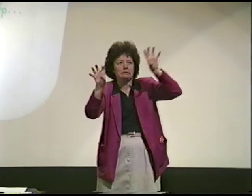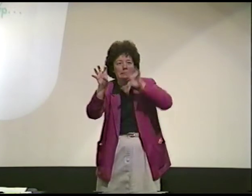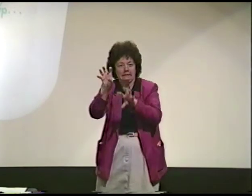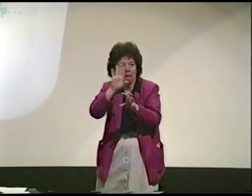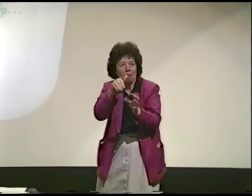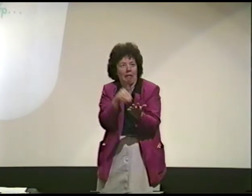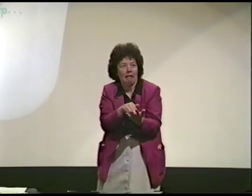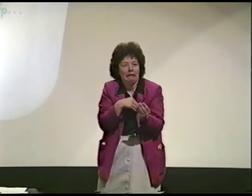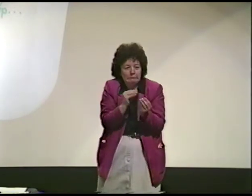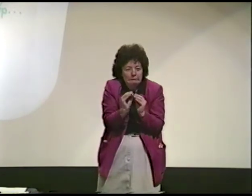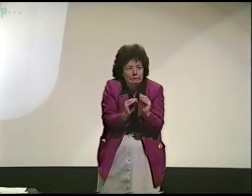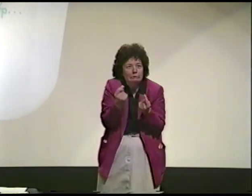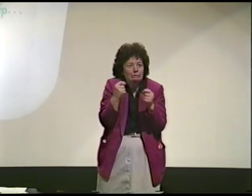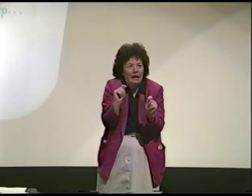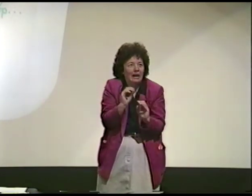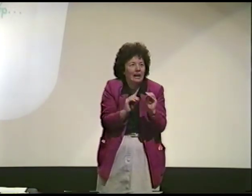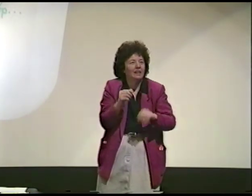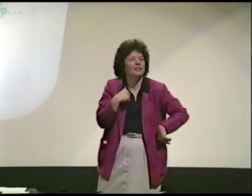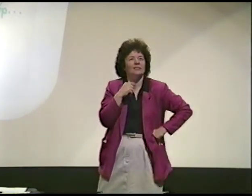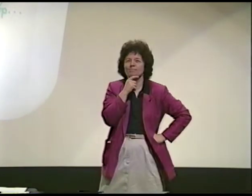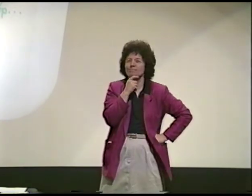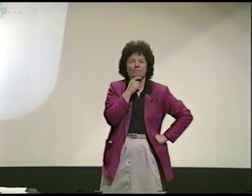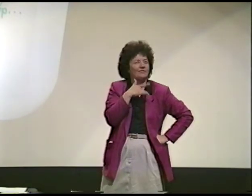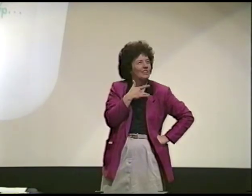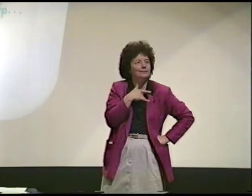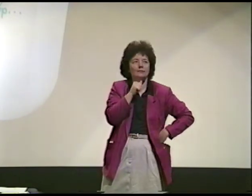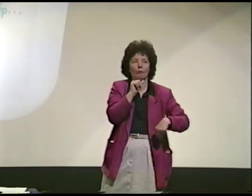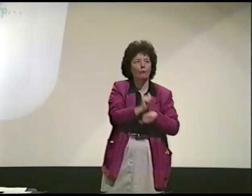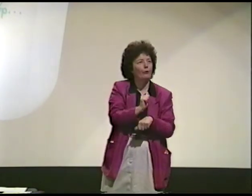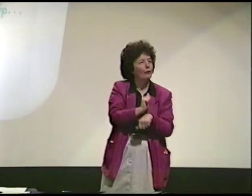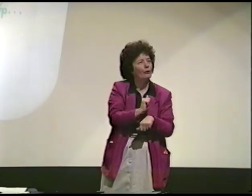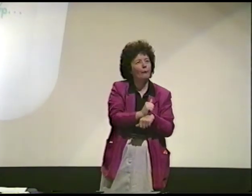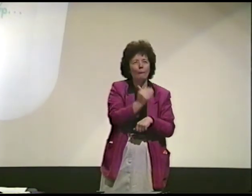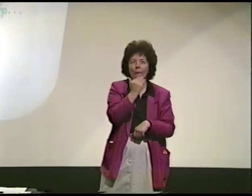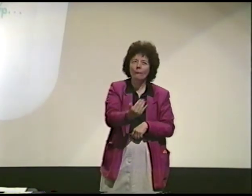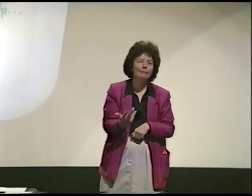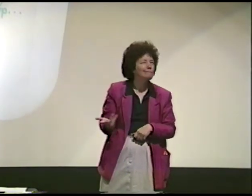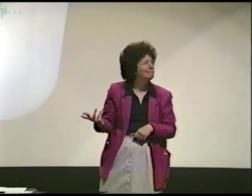Now, you see how you have to read from side to side. And you have to figure out which way you want to read it.